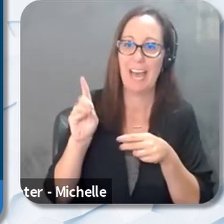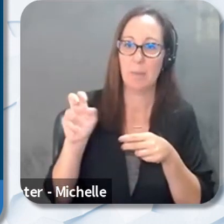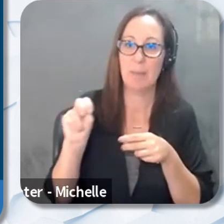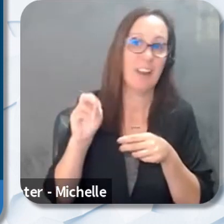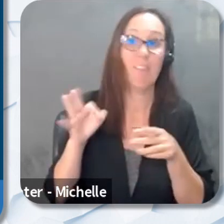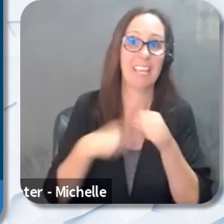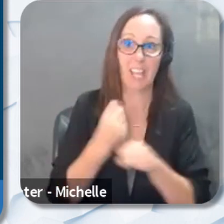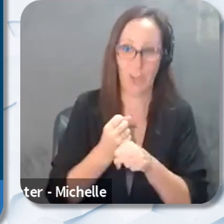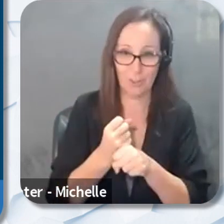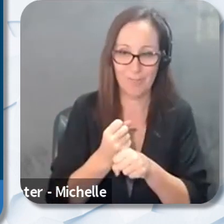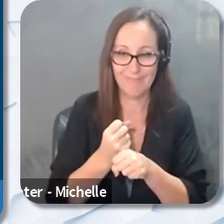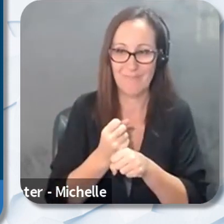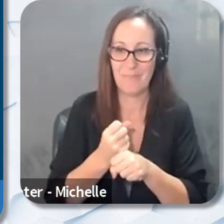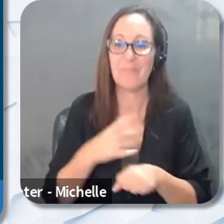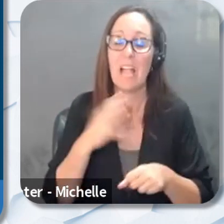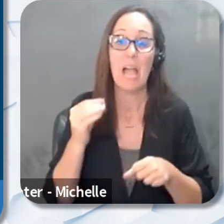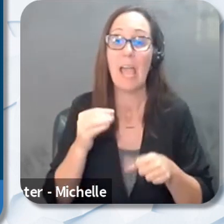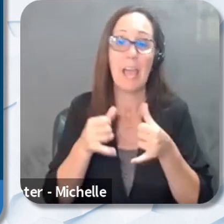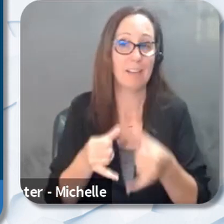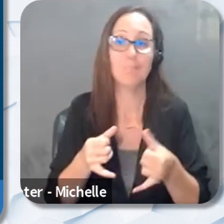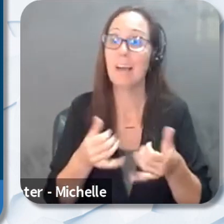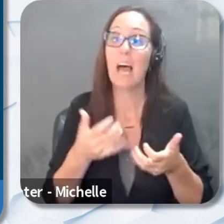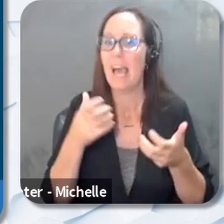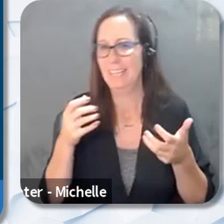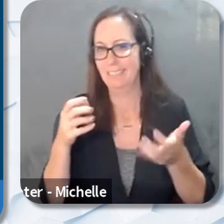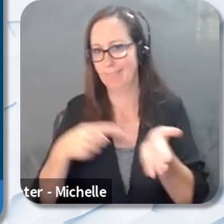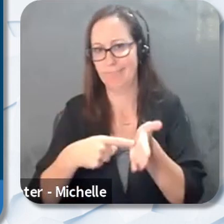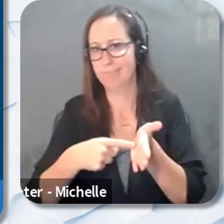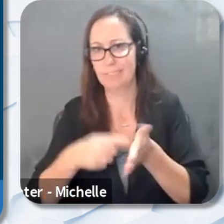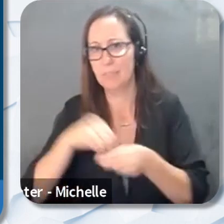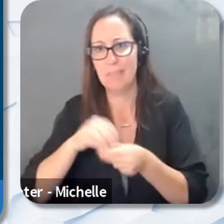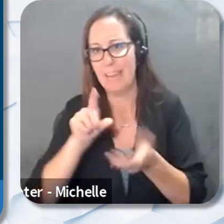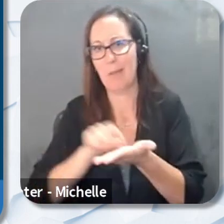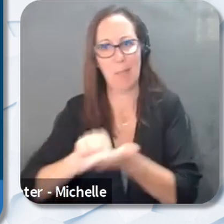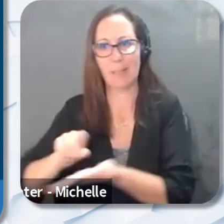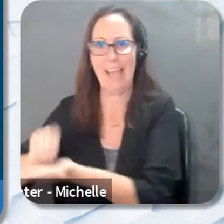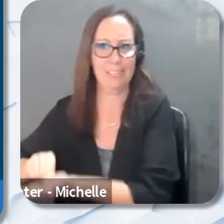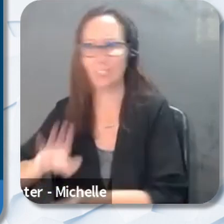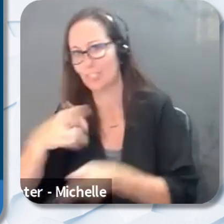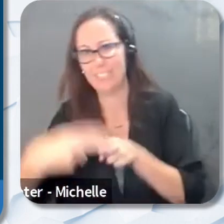and has been cited in multiple research publication. stephanie has earned her